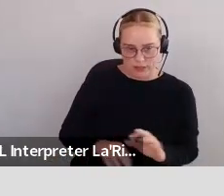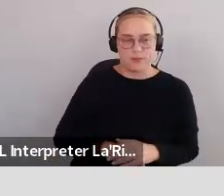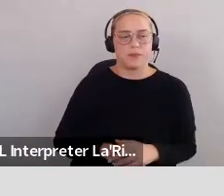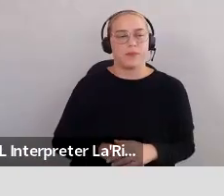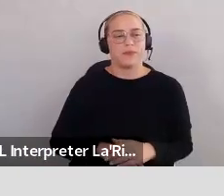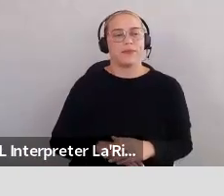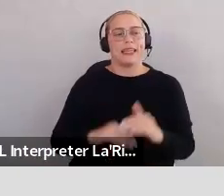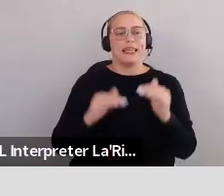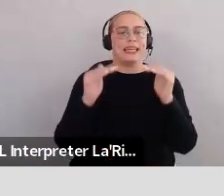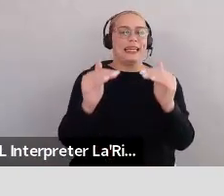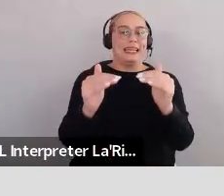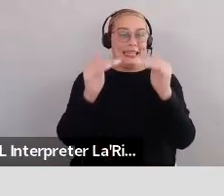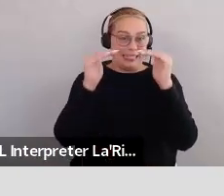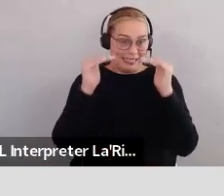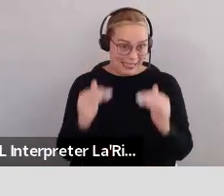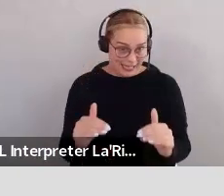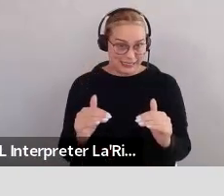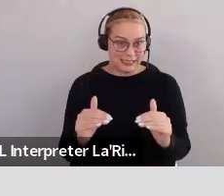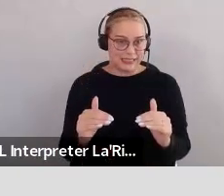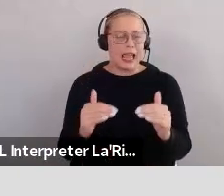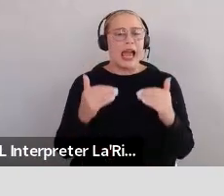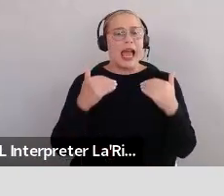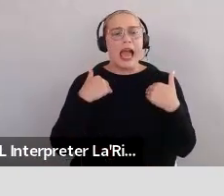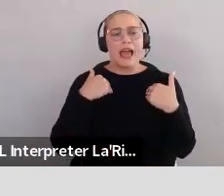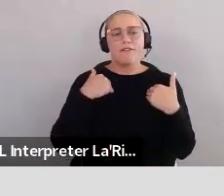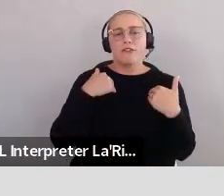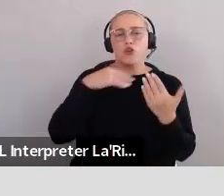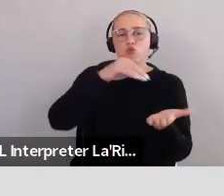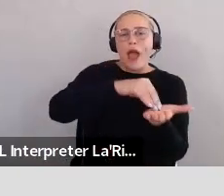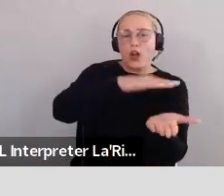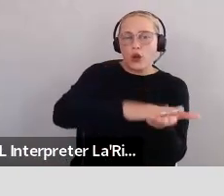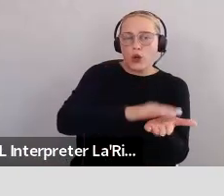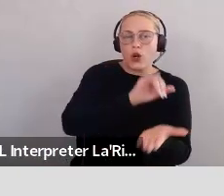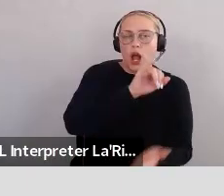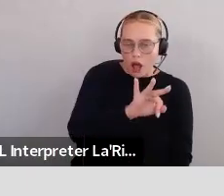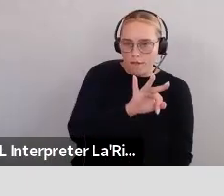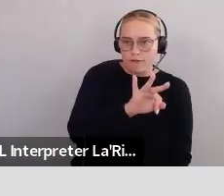are talking about when talking about a disability. That is the basic